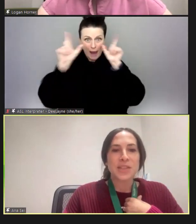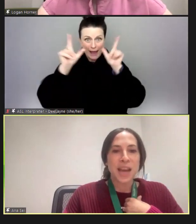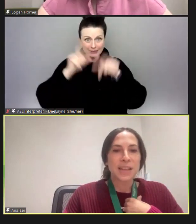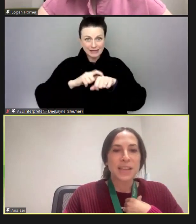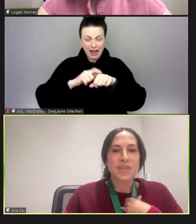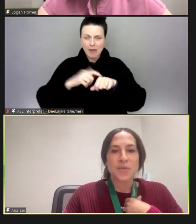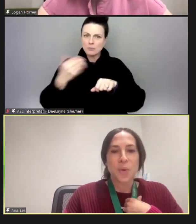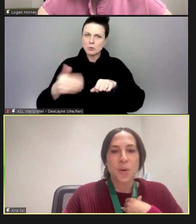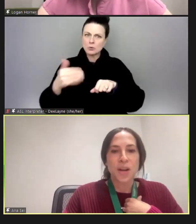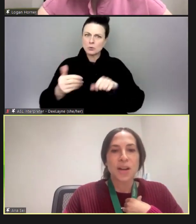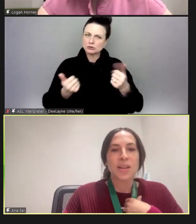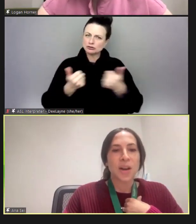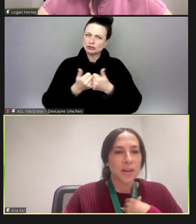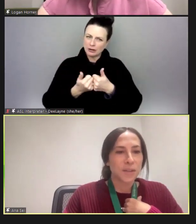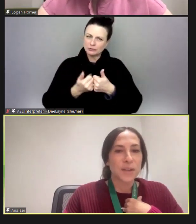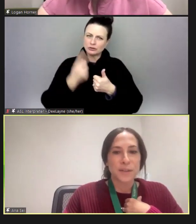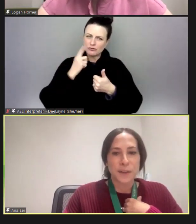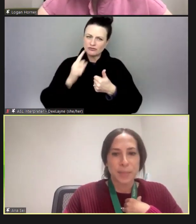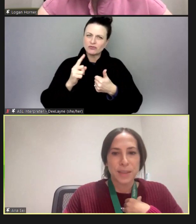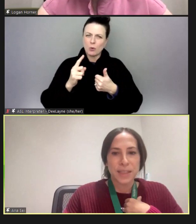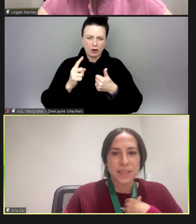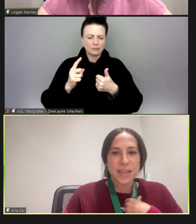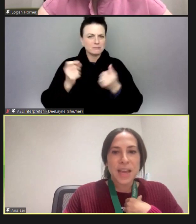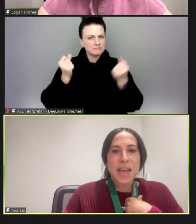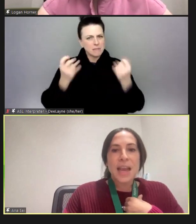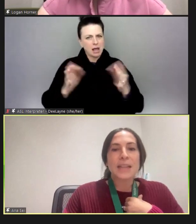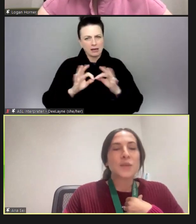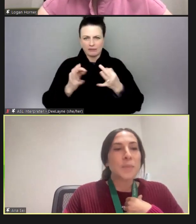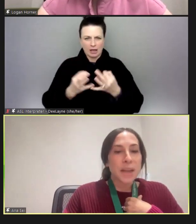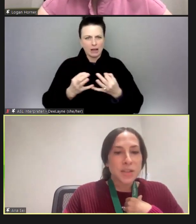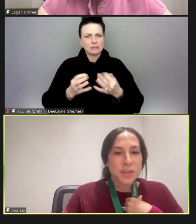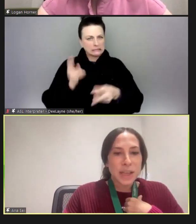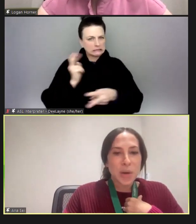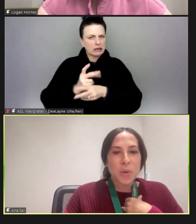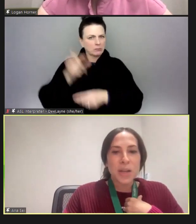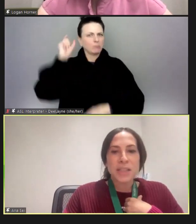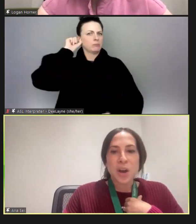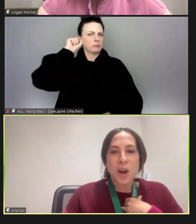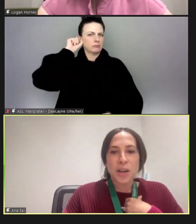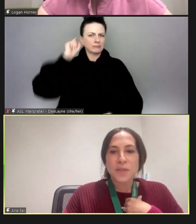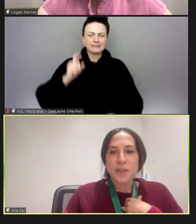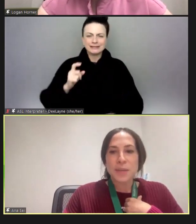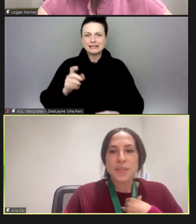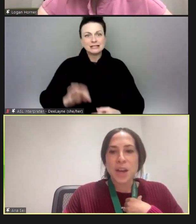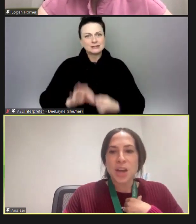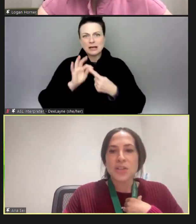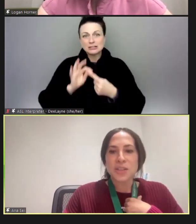challenge for a lot of our families